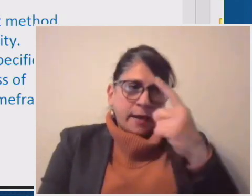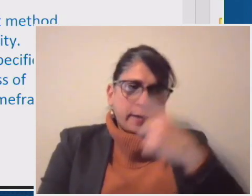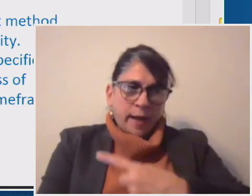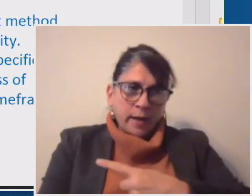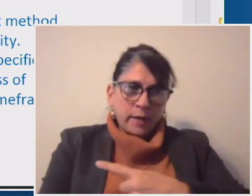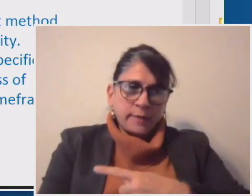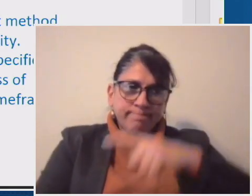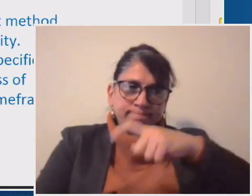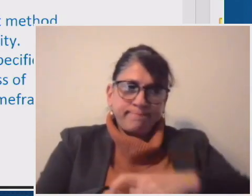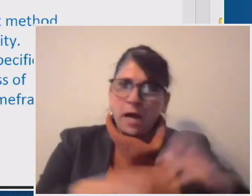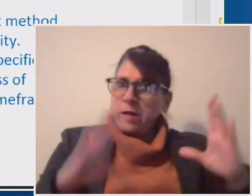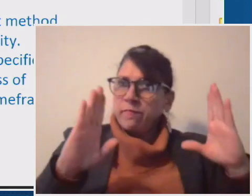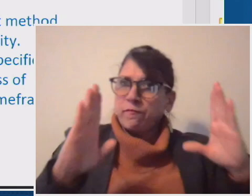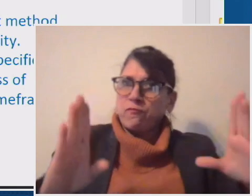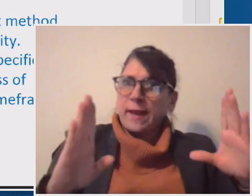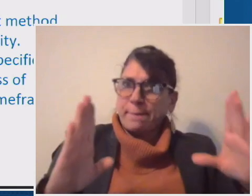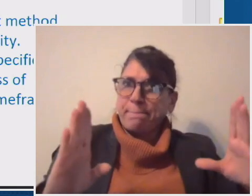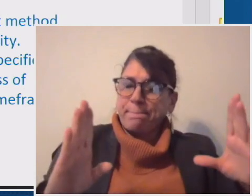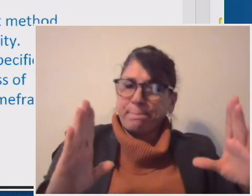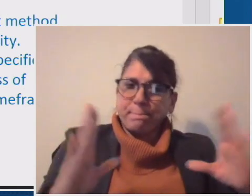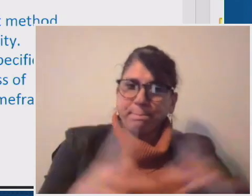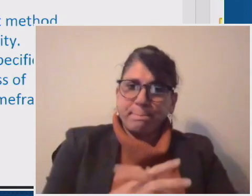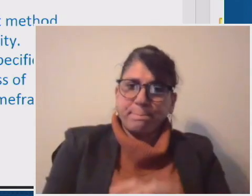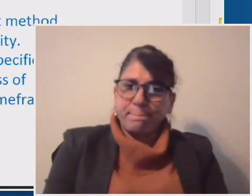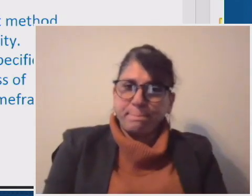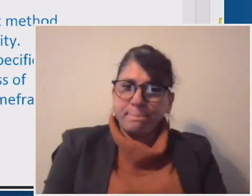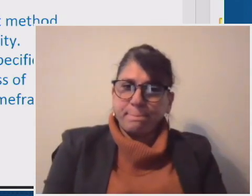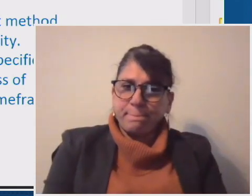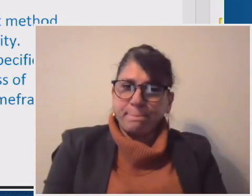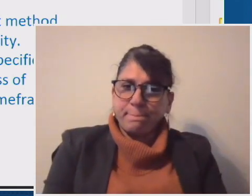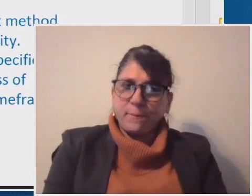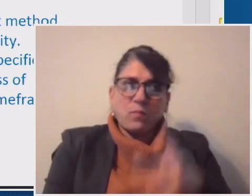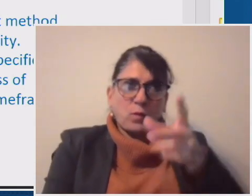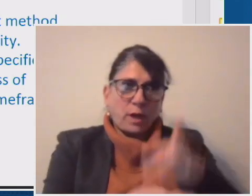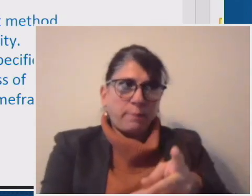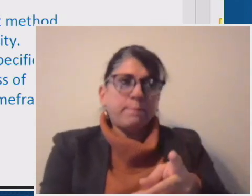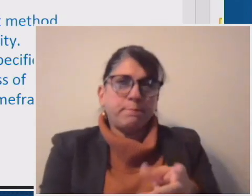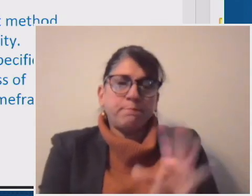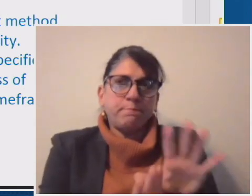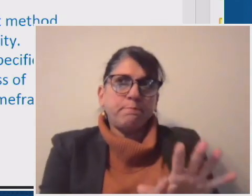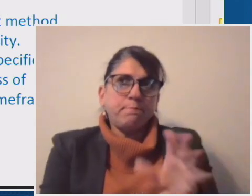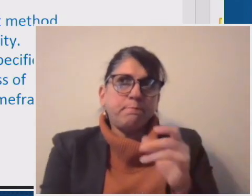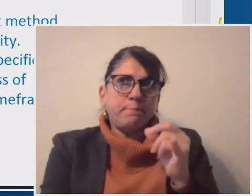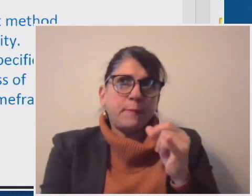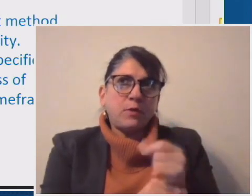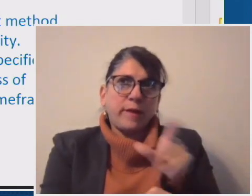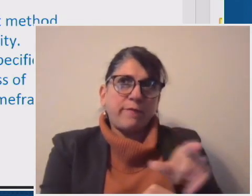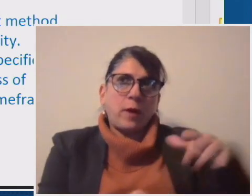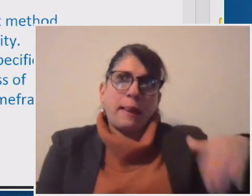here, which we hold institutions to for late disbursements is an applicable number